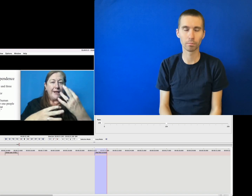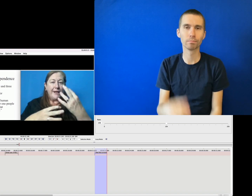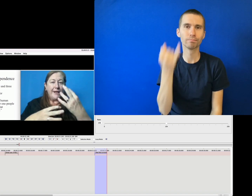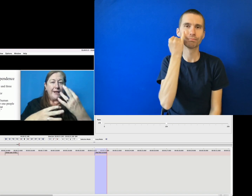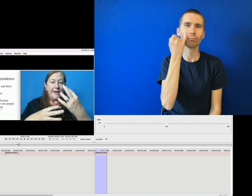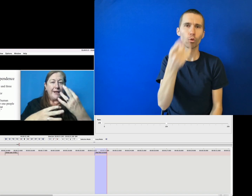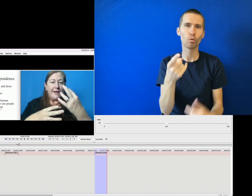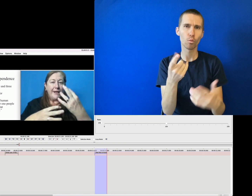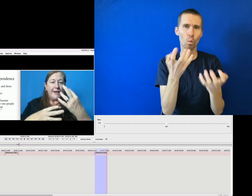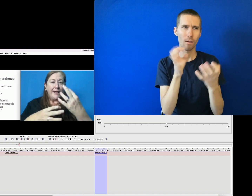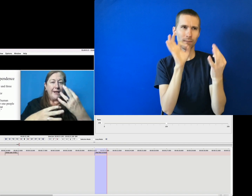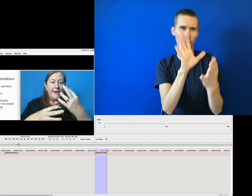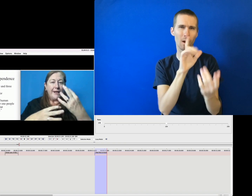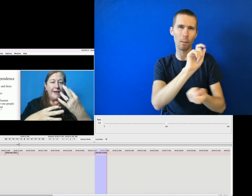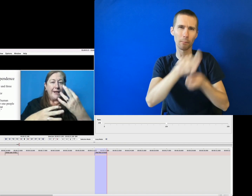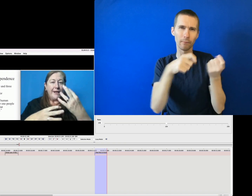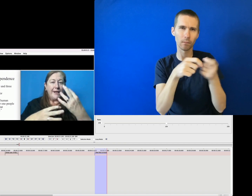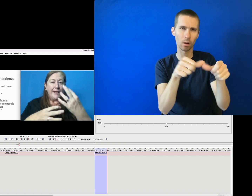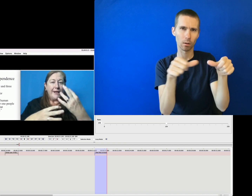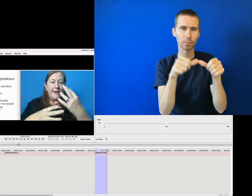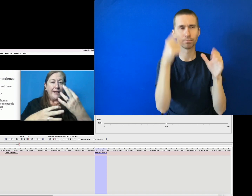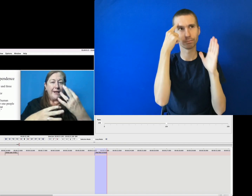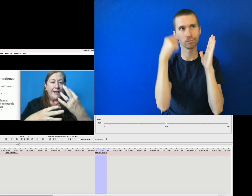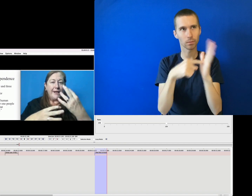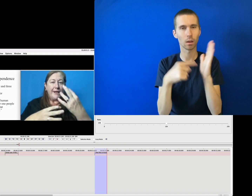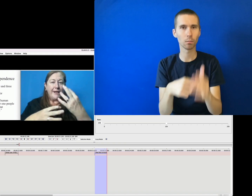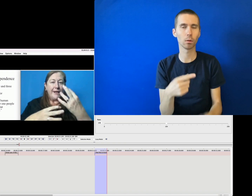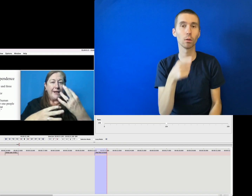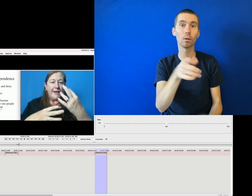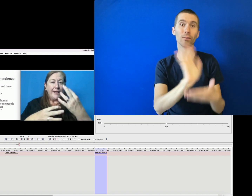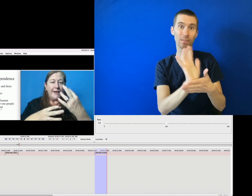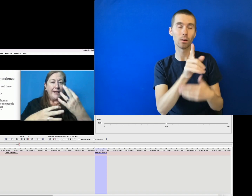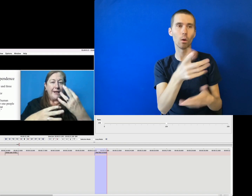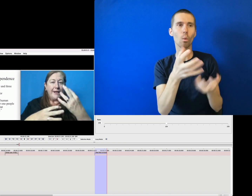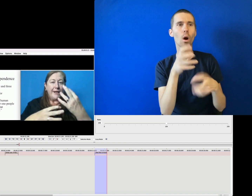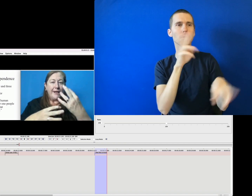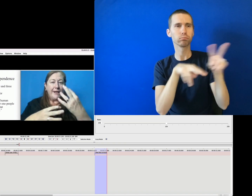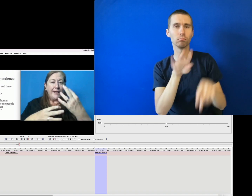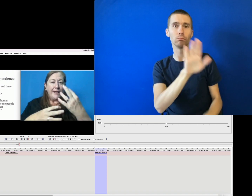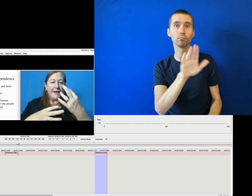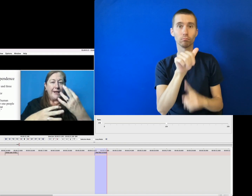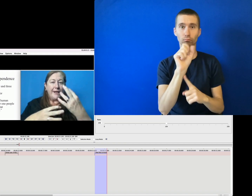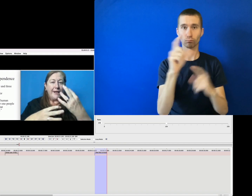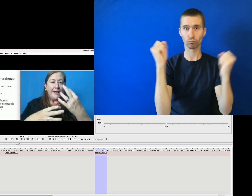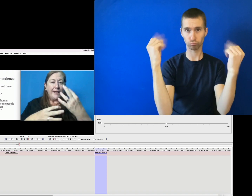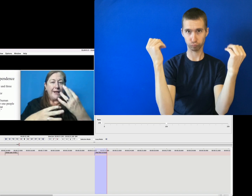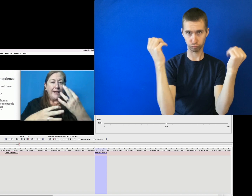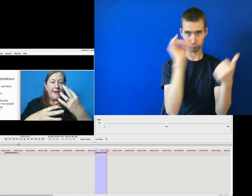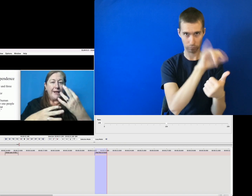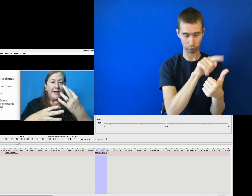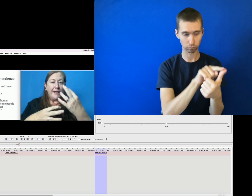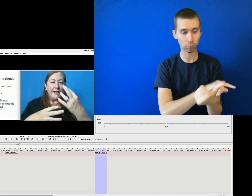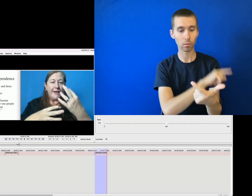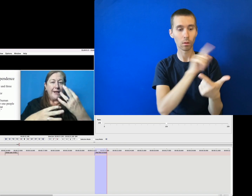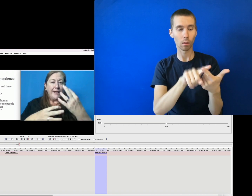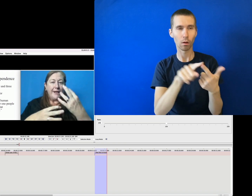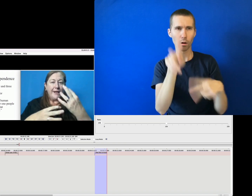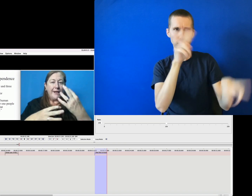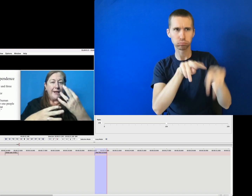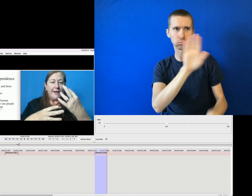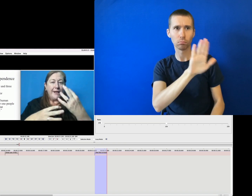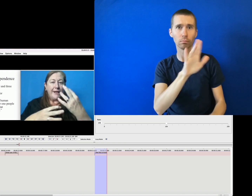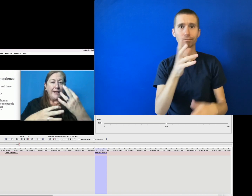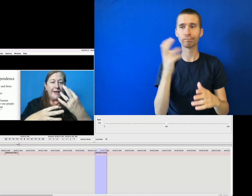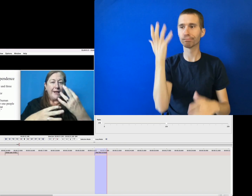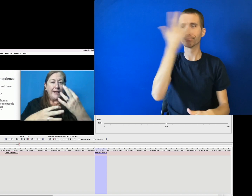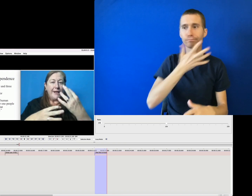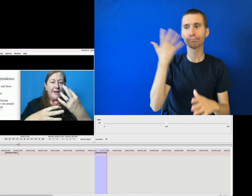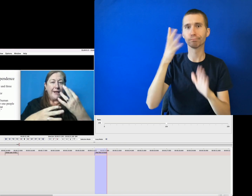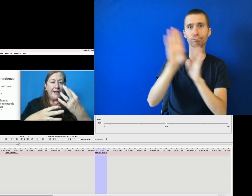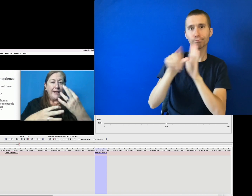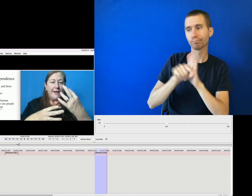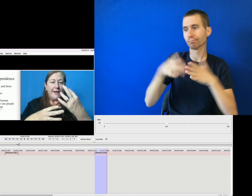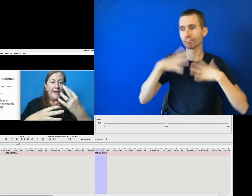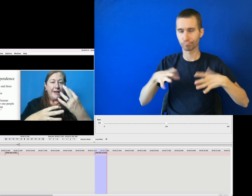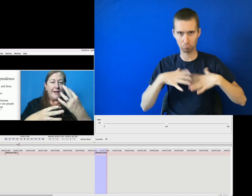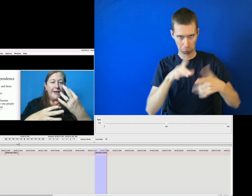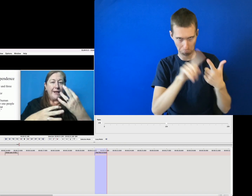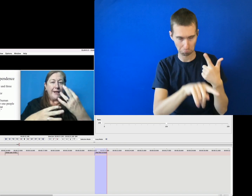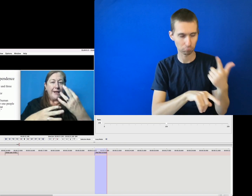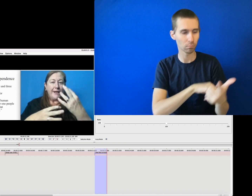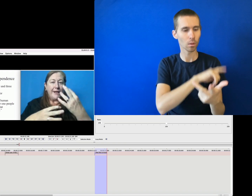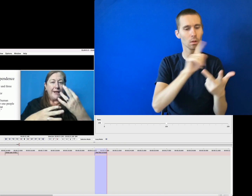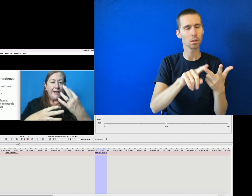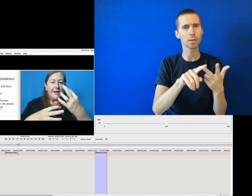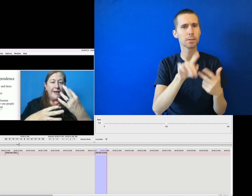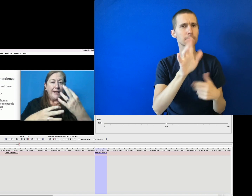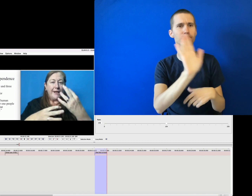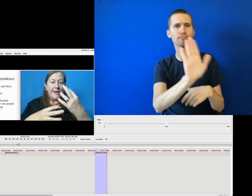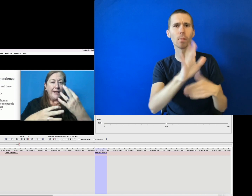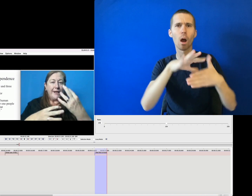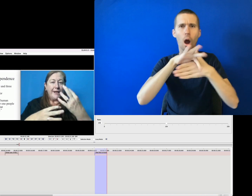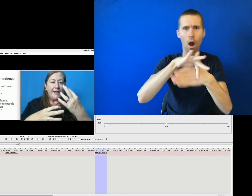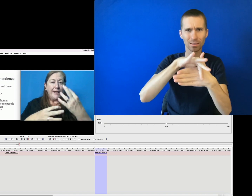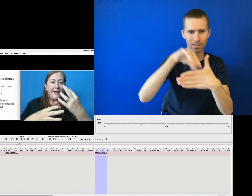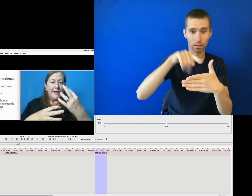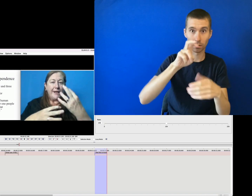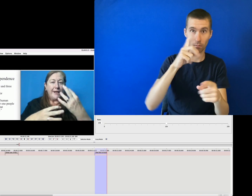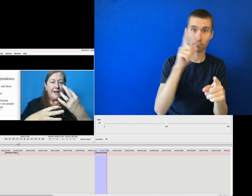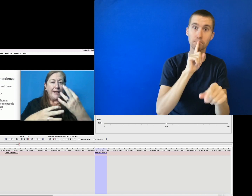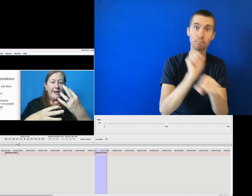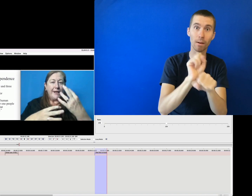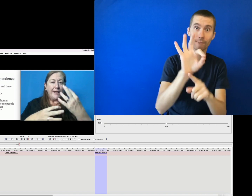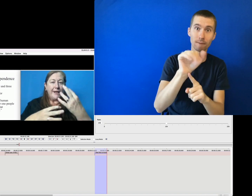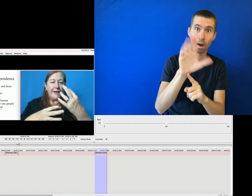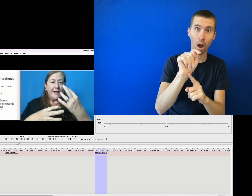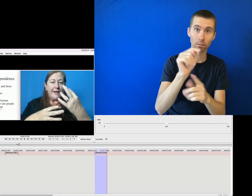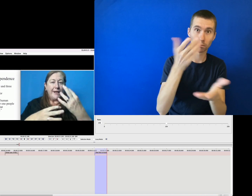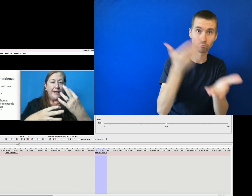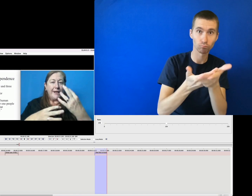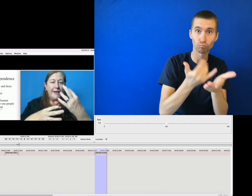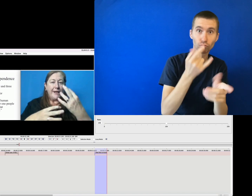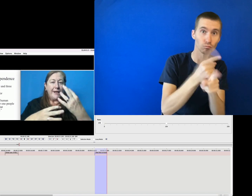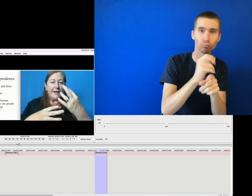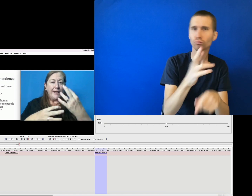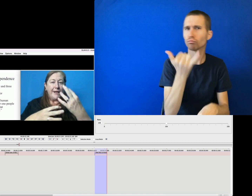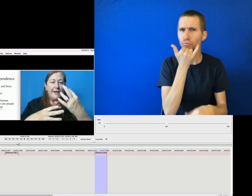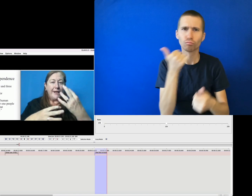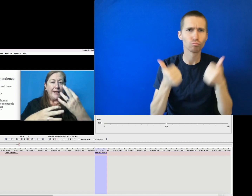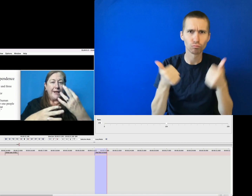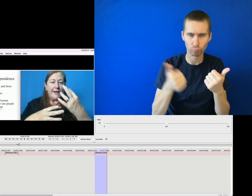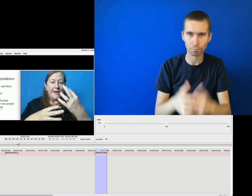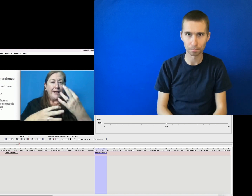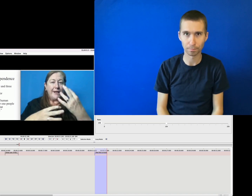Let's suppose that you have three areas that you want to give feedback on: 1) use of ASL, 2) mise-en-scene (e.g. clothing, lighting, background) and 3) factual accuracy.